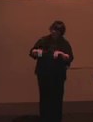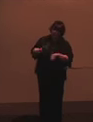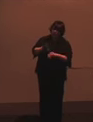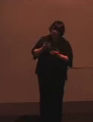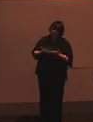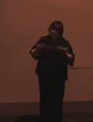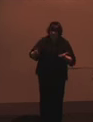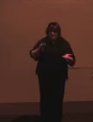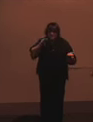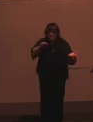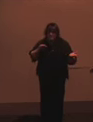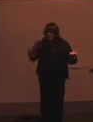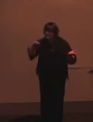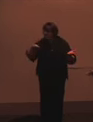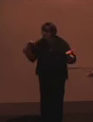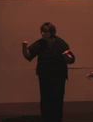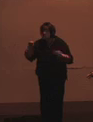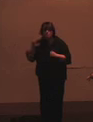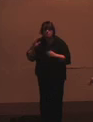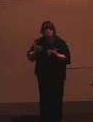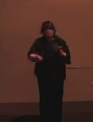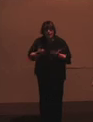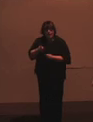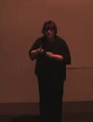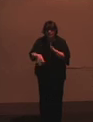or you will find some place to sit on.